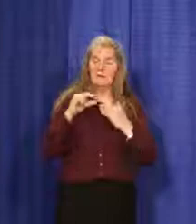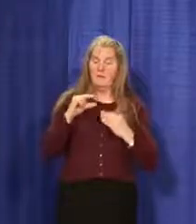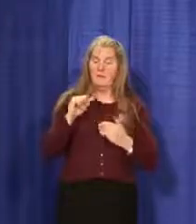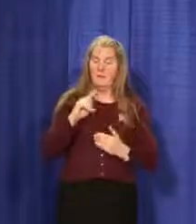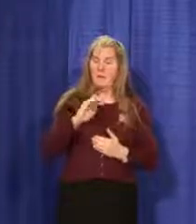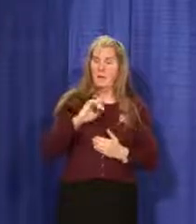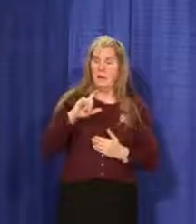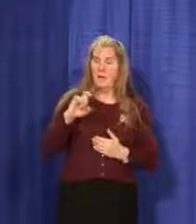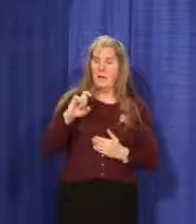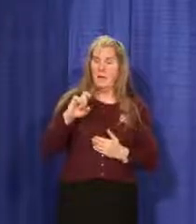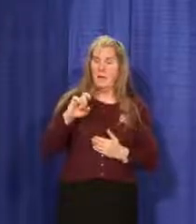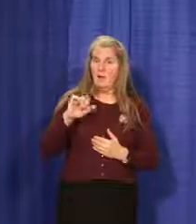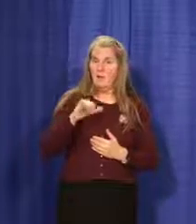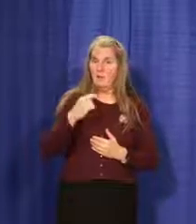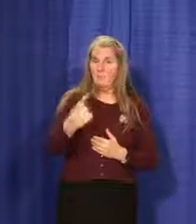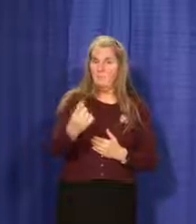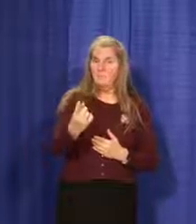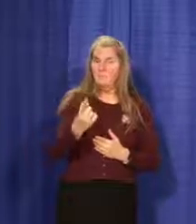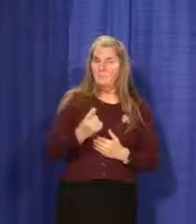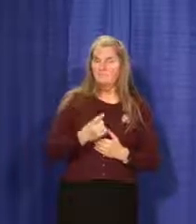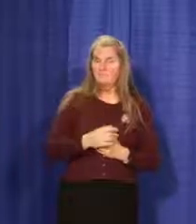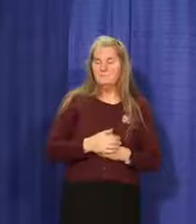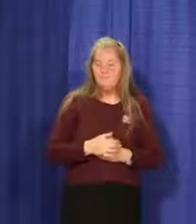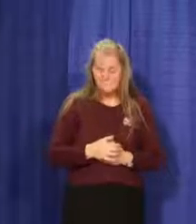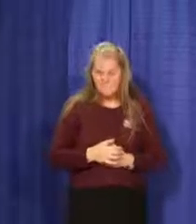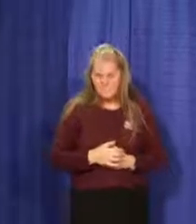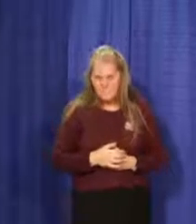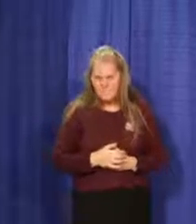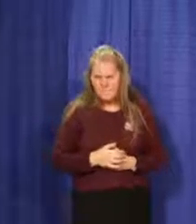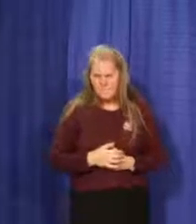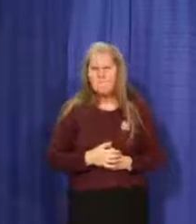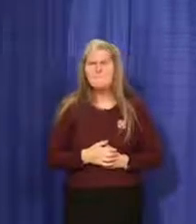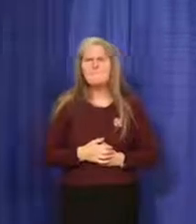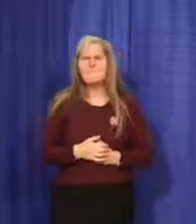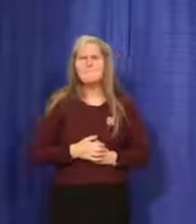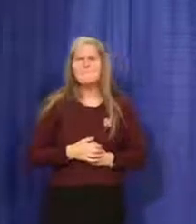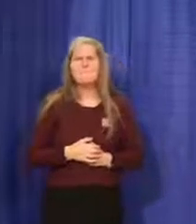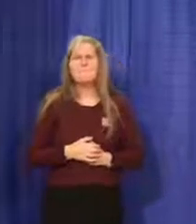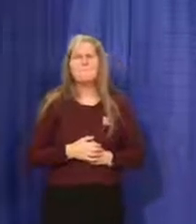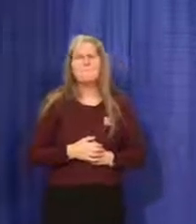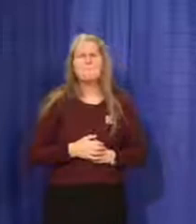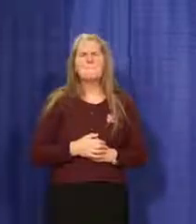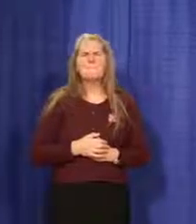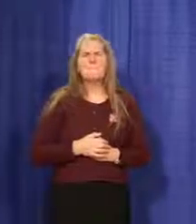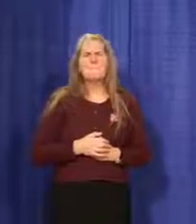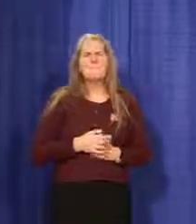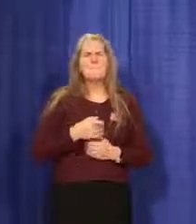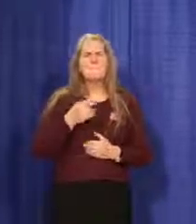Thank you, Gabrielle. Another question? Reporter: Yes, I'm wondering also how was it the